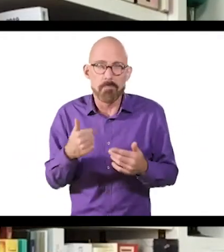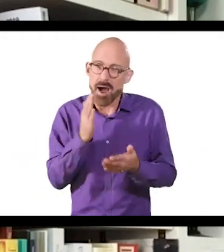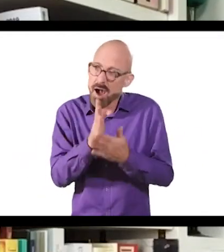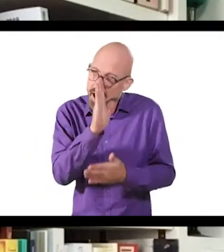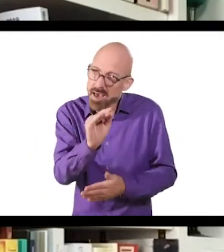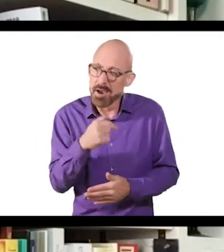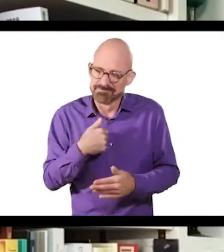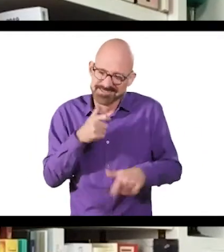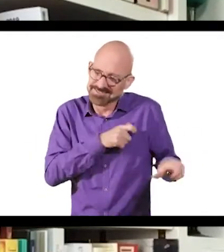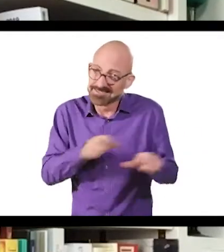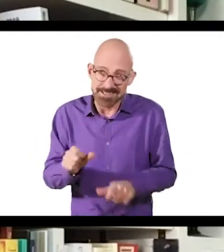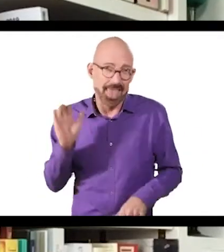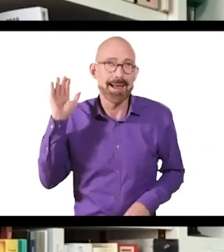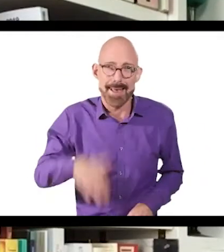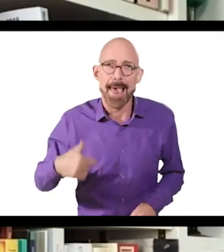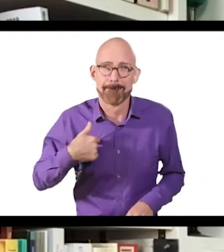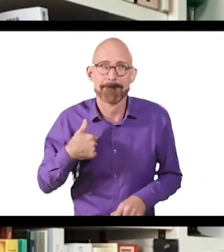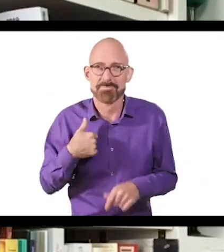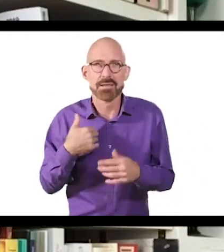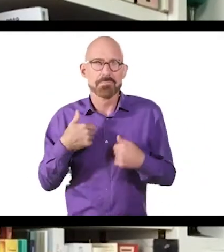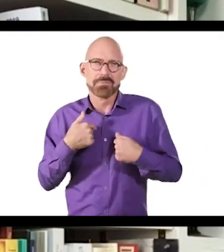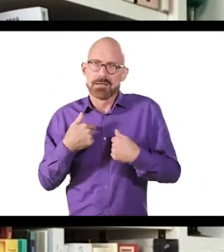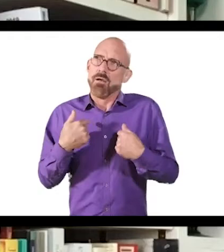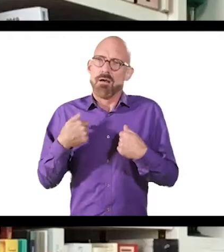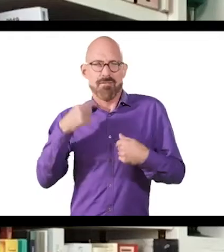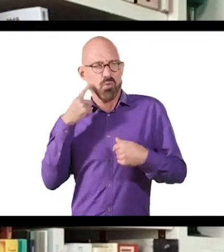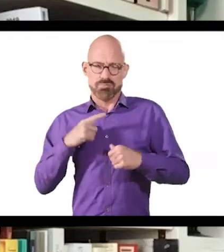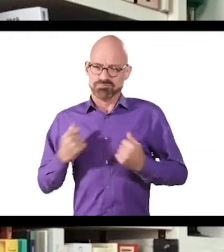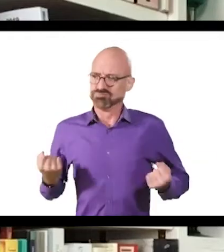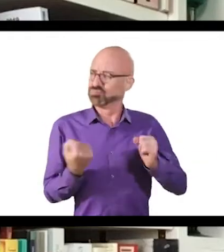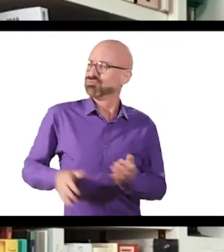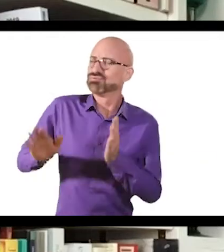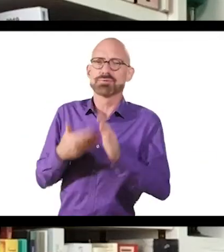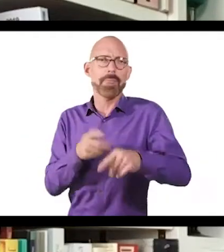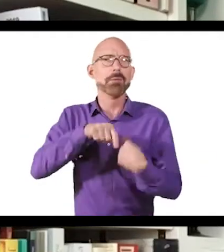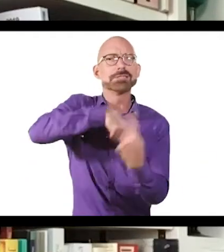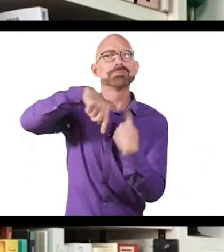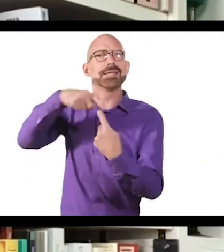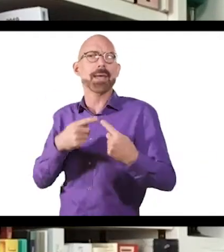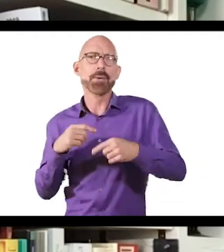Course now I'm a 55-year-old homo on my skates. I'm still really powerful but I'm still really camp.